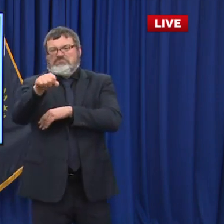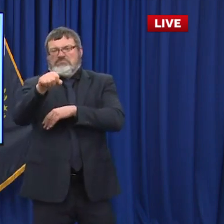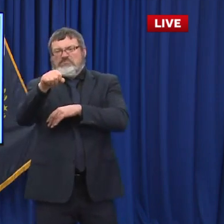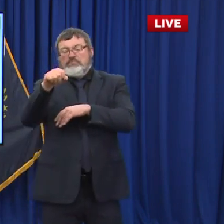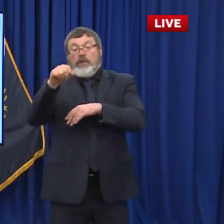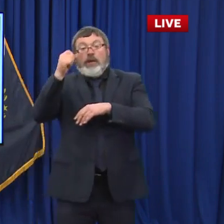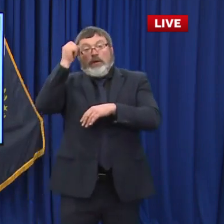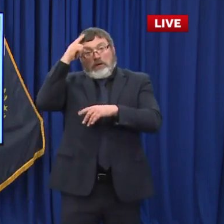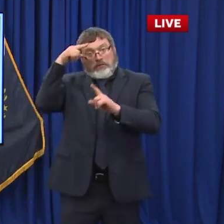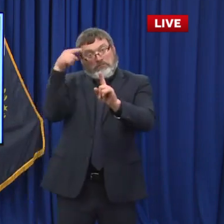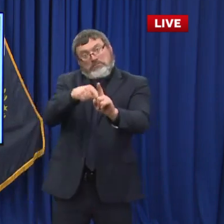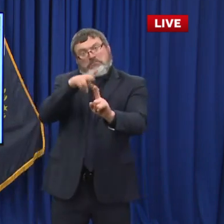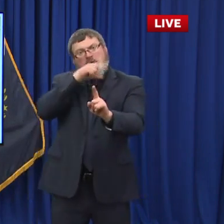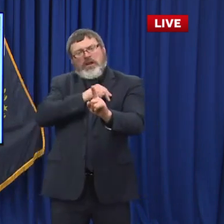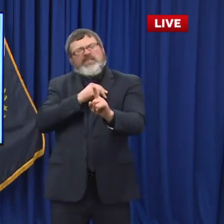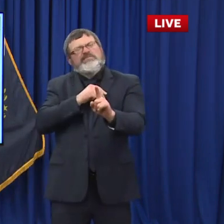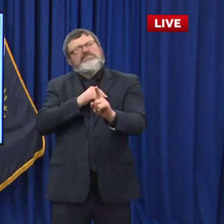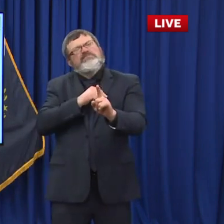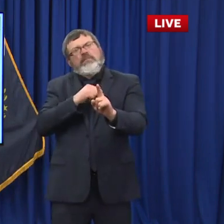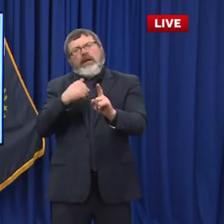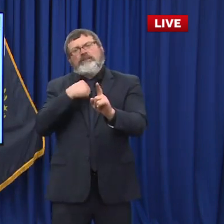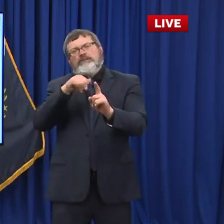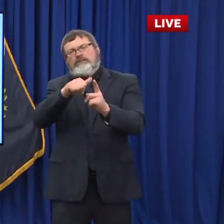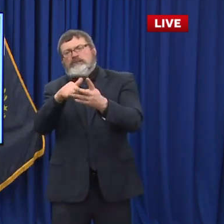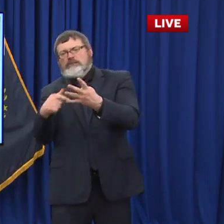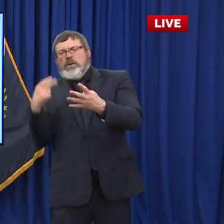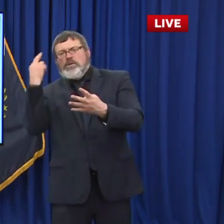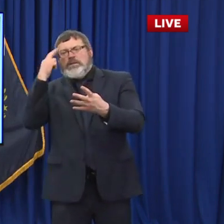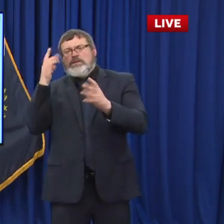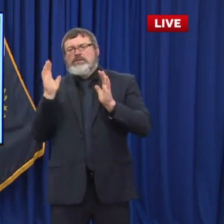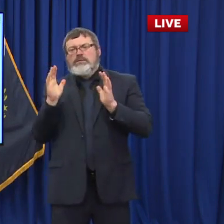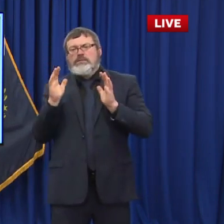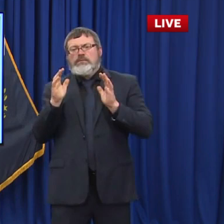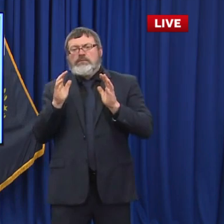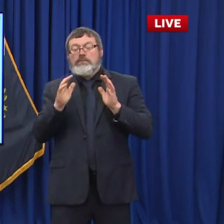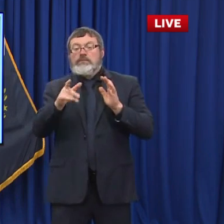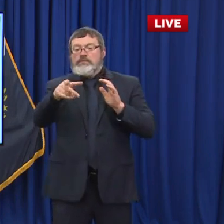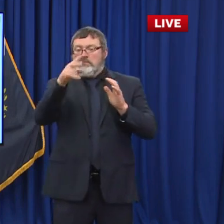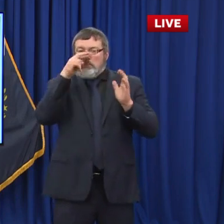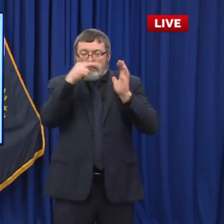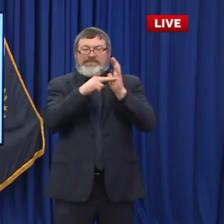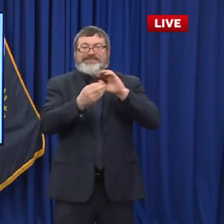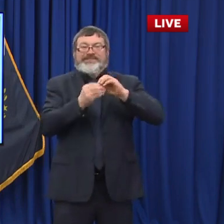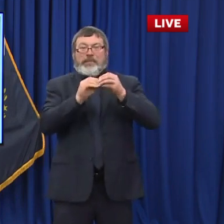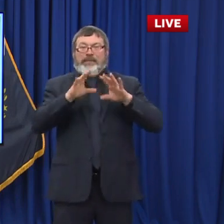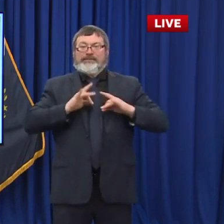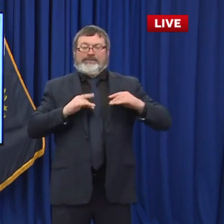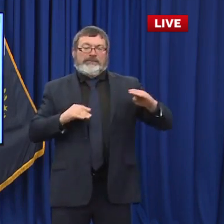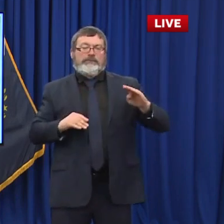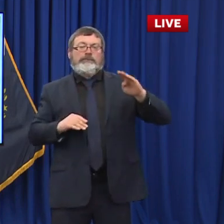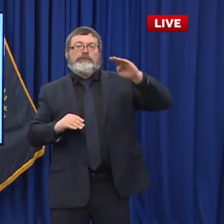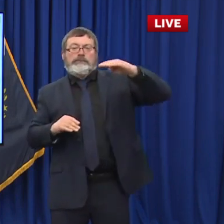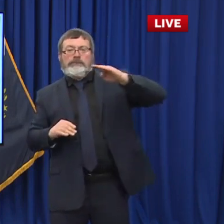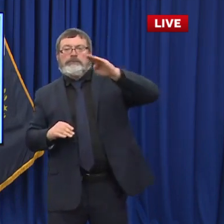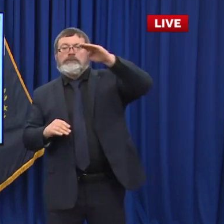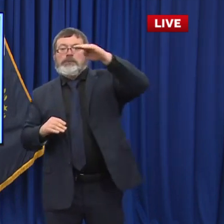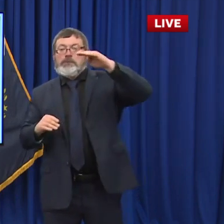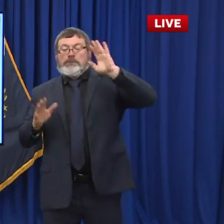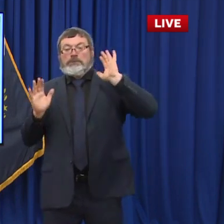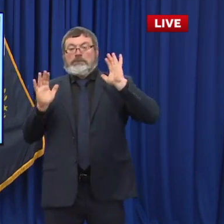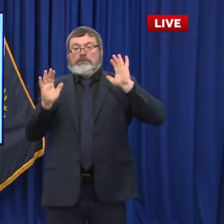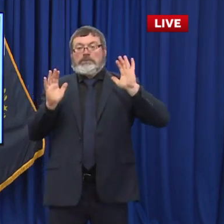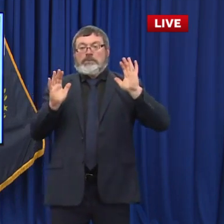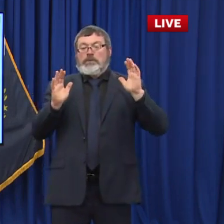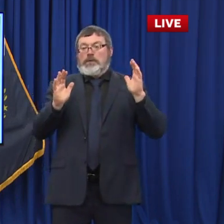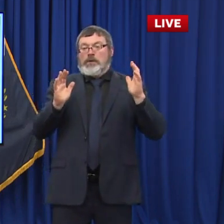YESTERDAY OUR NUMBERS WERE HIGH AND THAT COULD BE FOR A VARIETY OF REASONS.